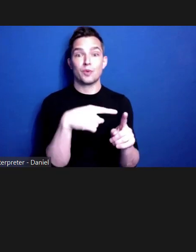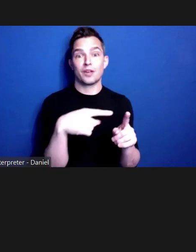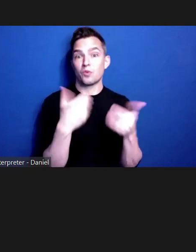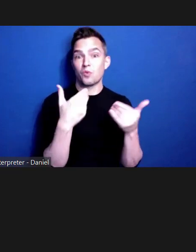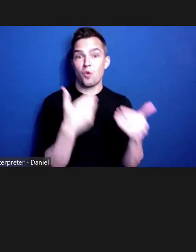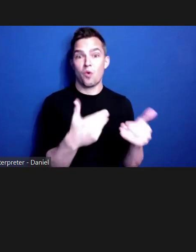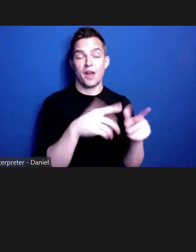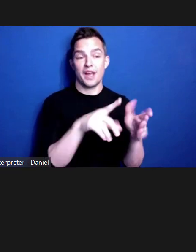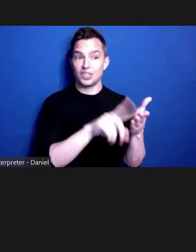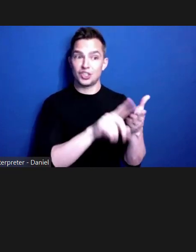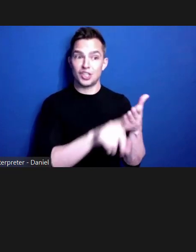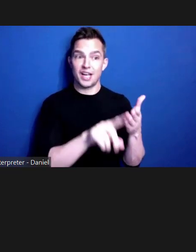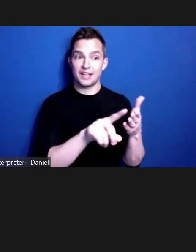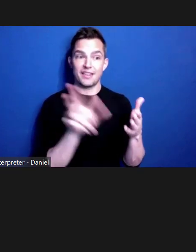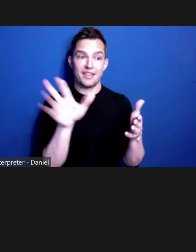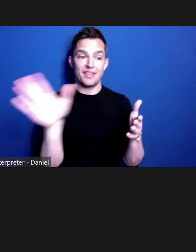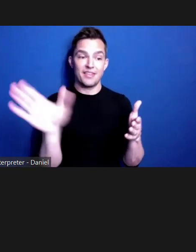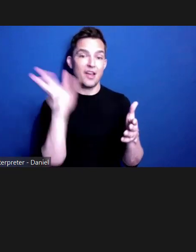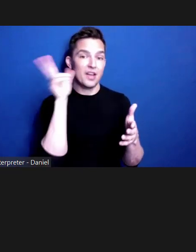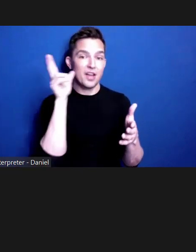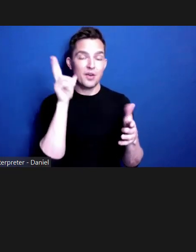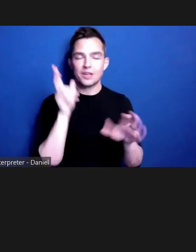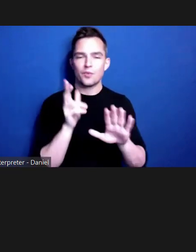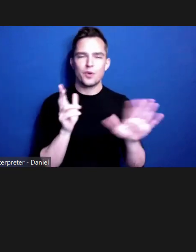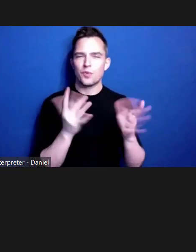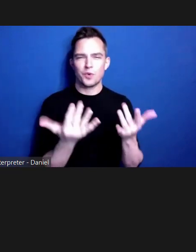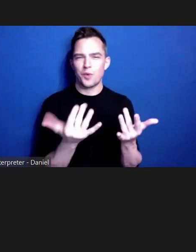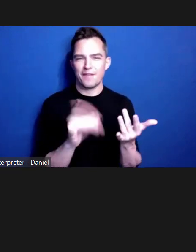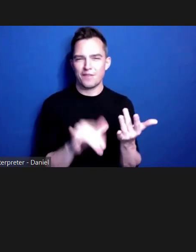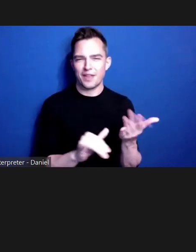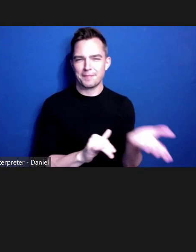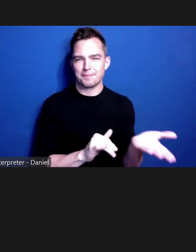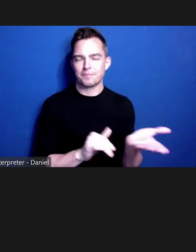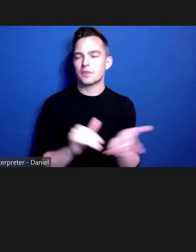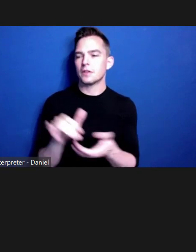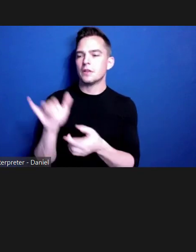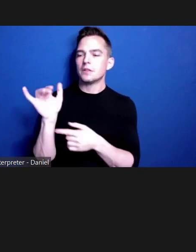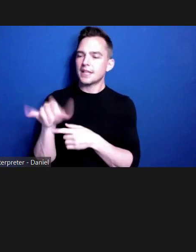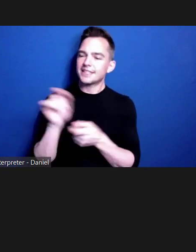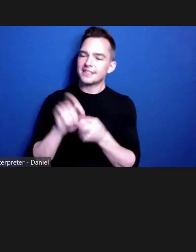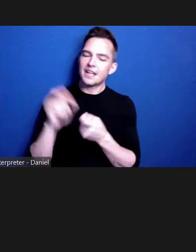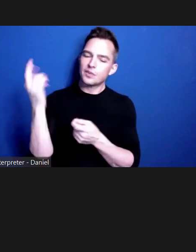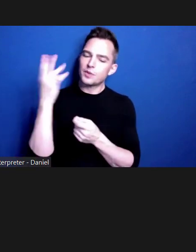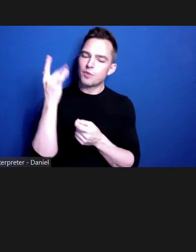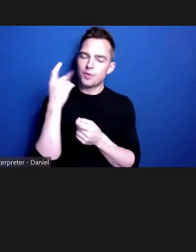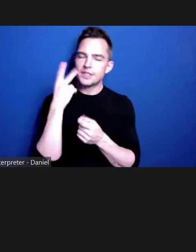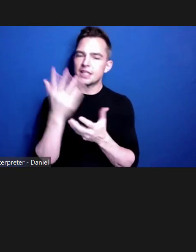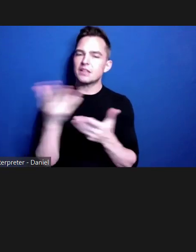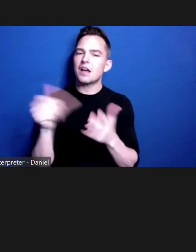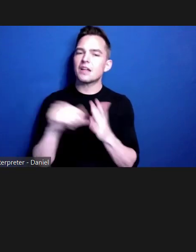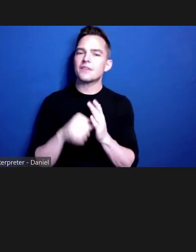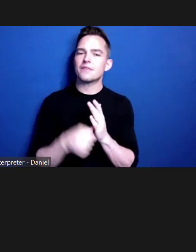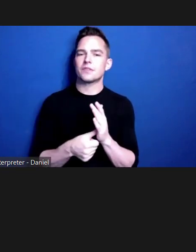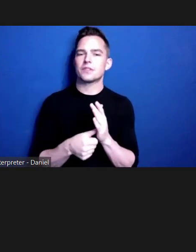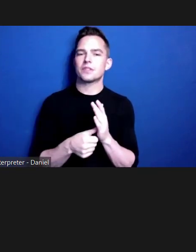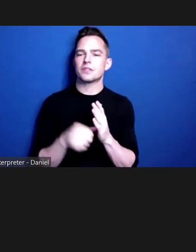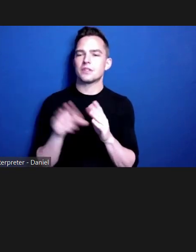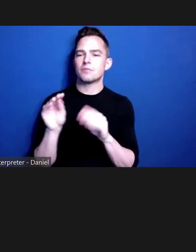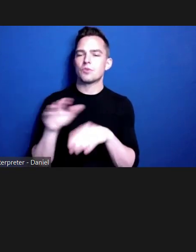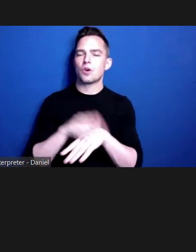Foust: Yeah, this is exactly why we see so much emphasis being placed on monitoring the status of hearing in younger children.